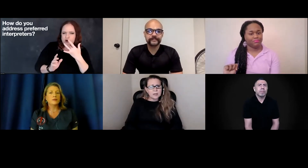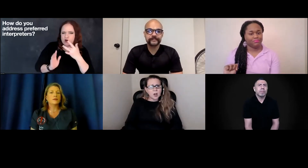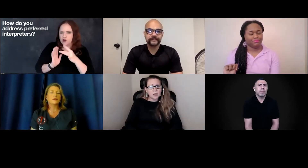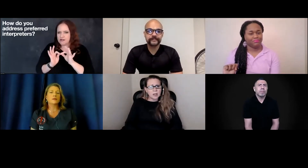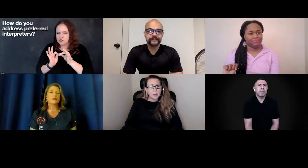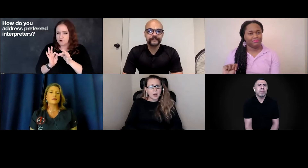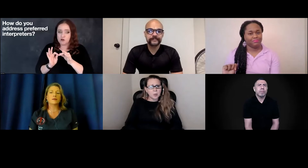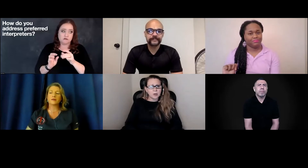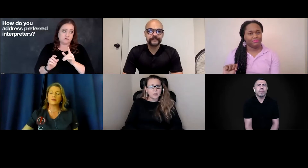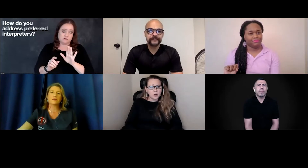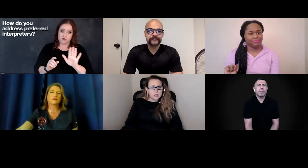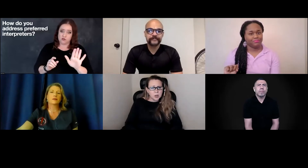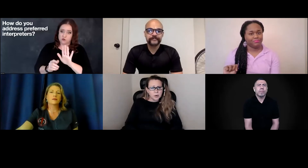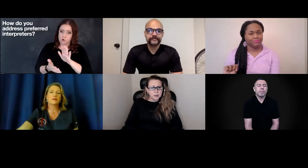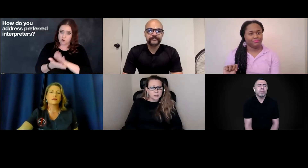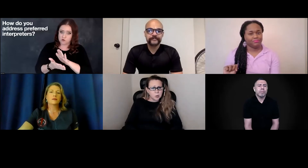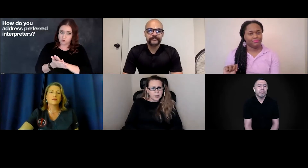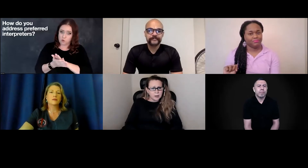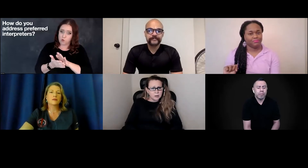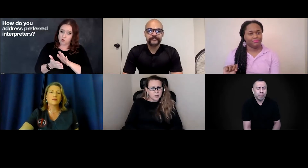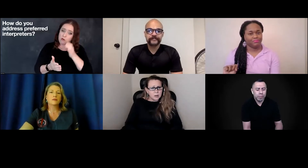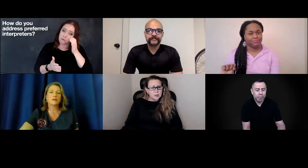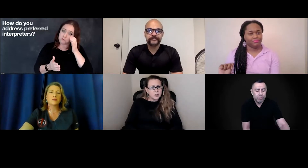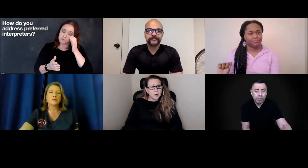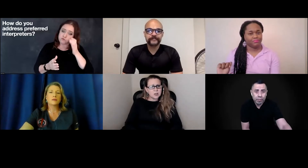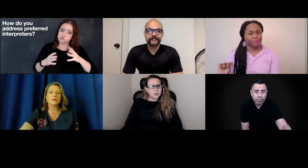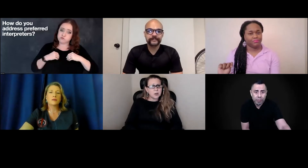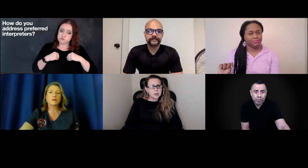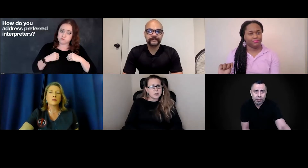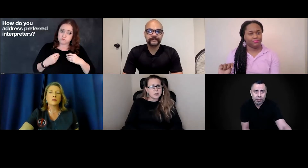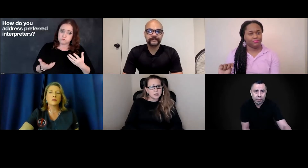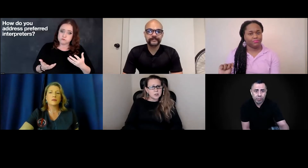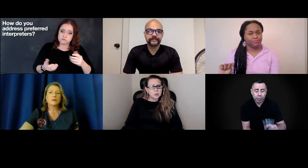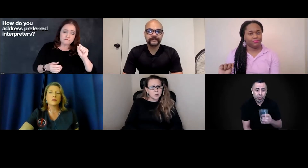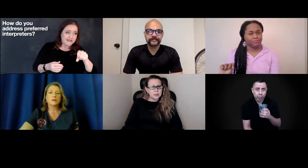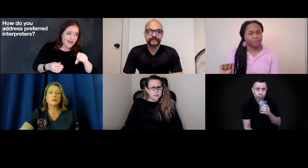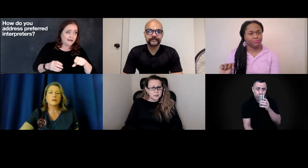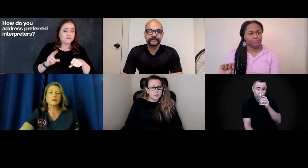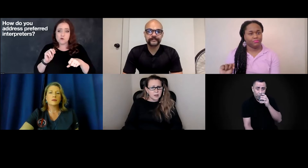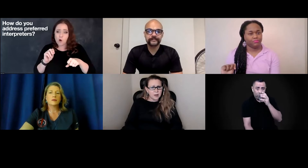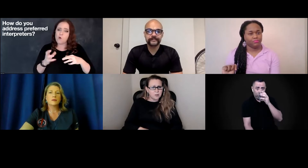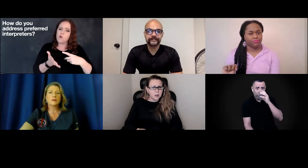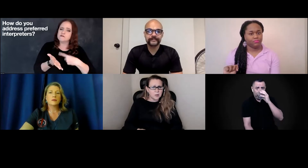We've been talking about preferred interpreters a little bit. The question is does your school listen and follow that.